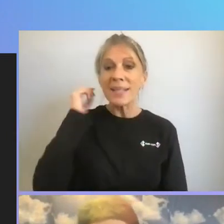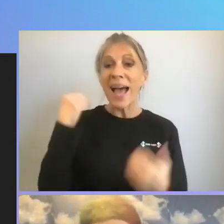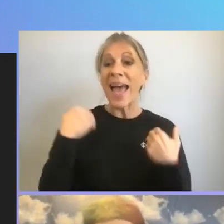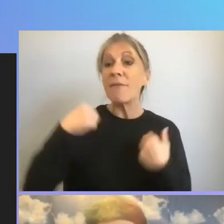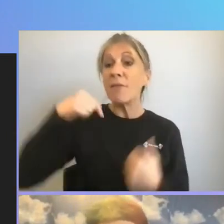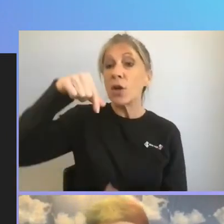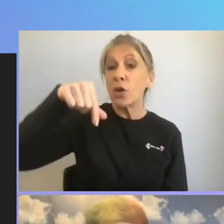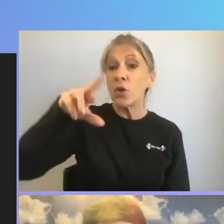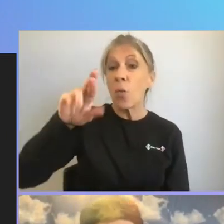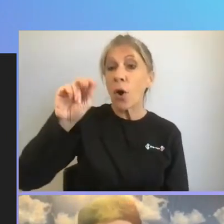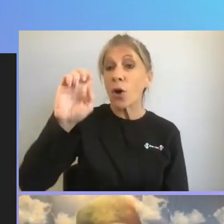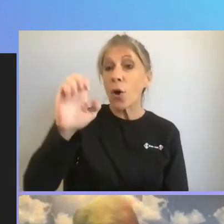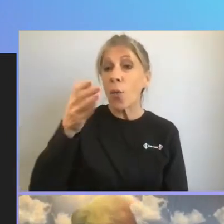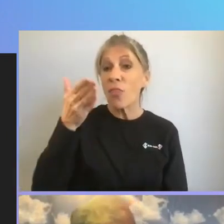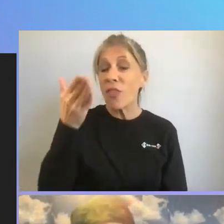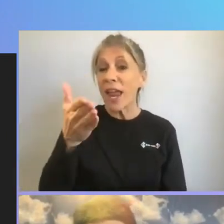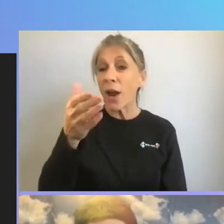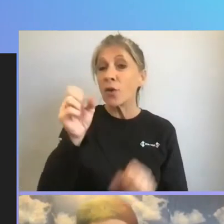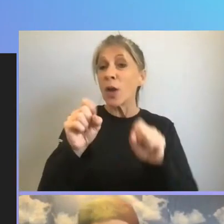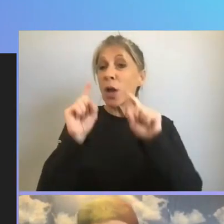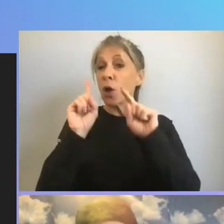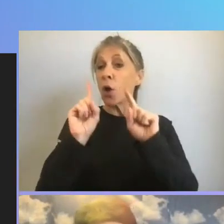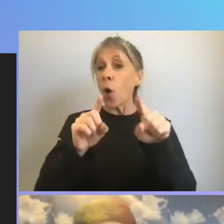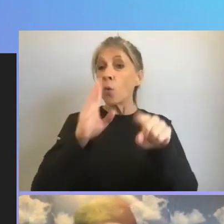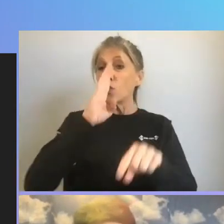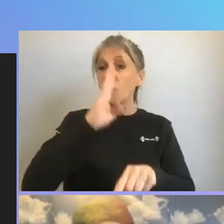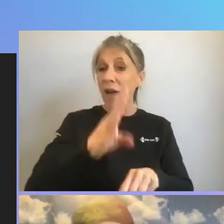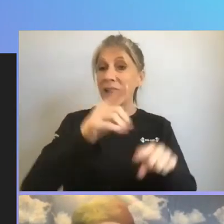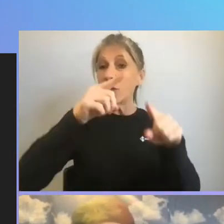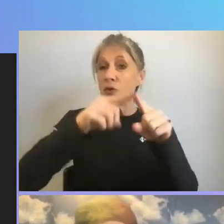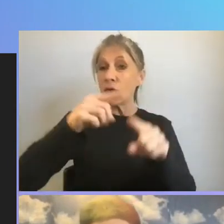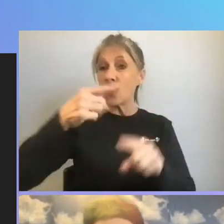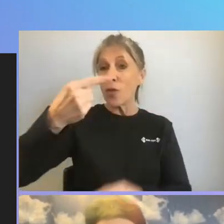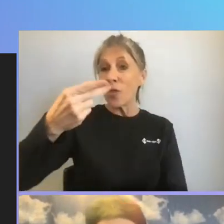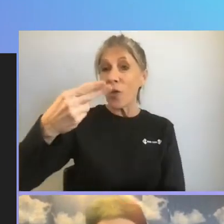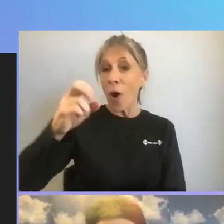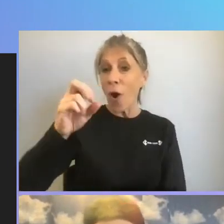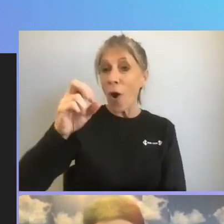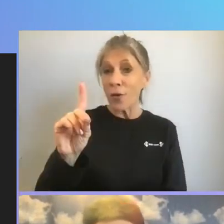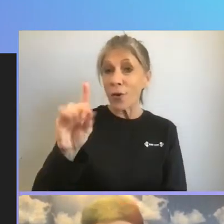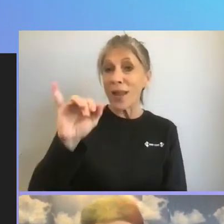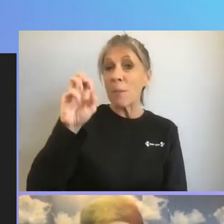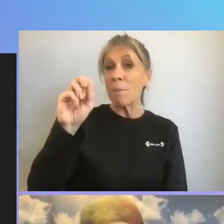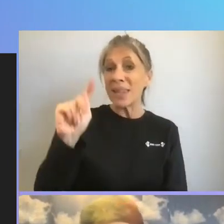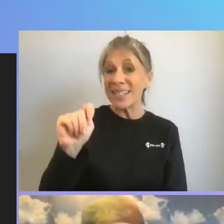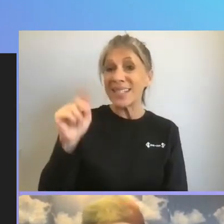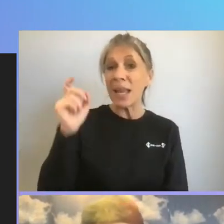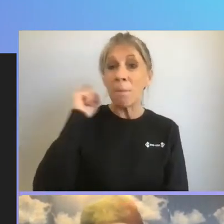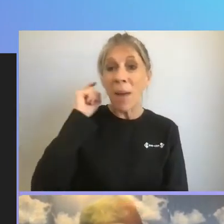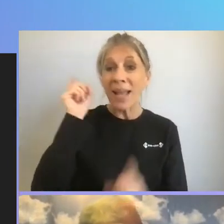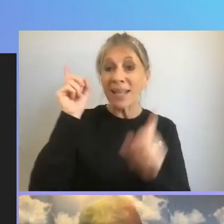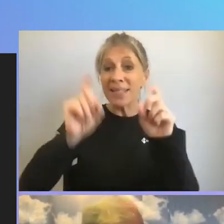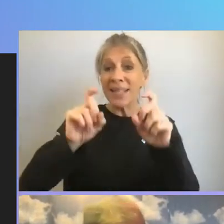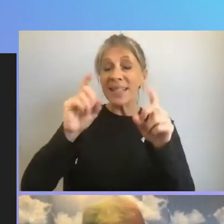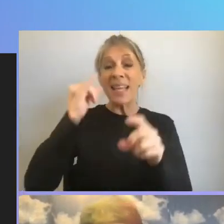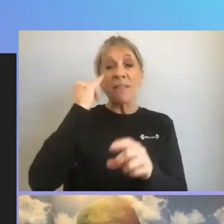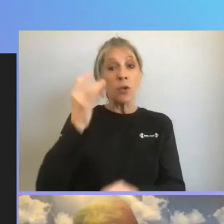can go directly to the Harvard implicit bias tests. If you find